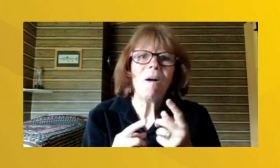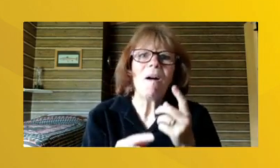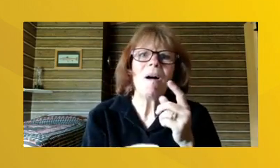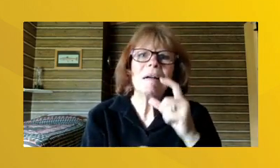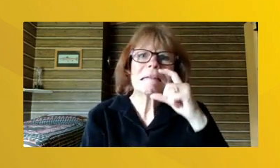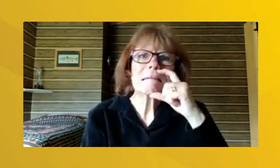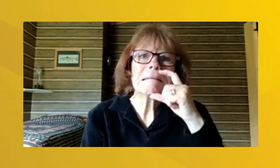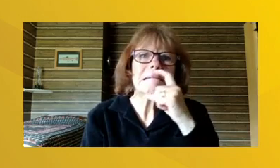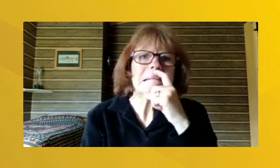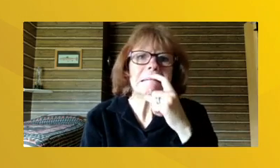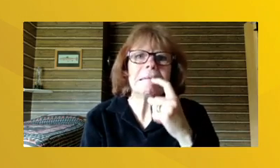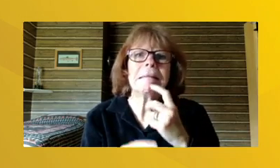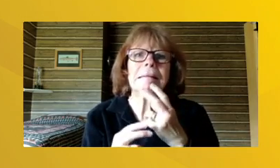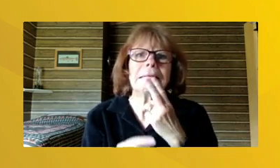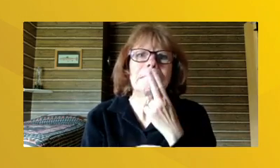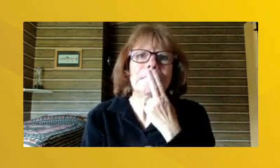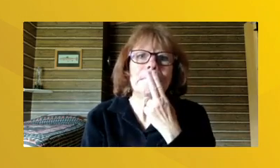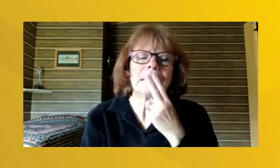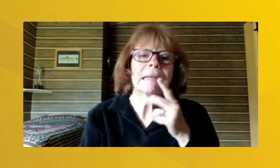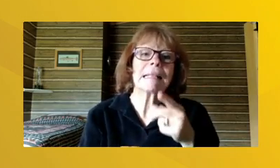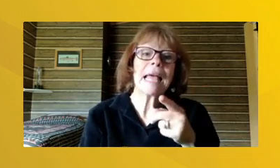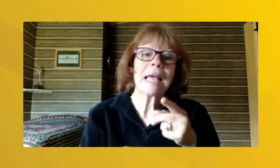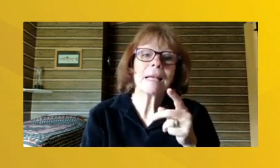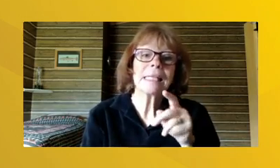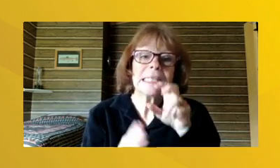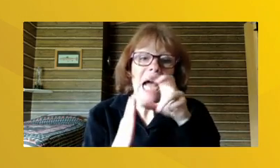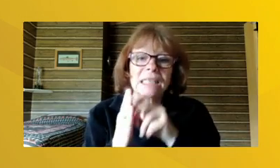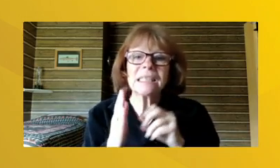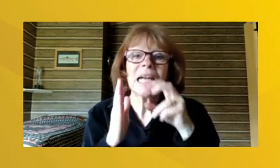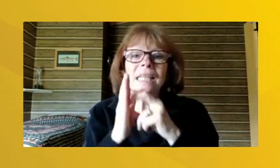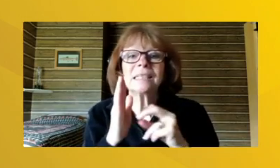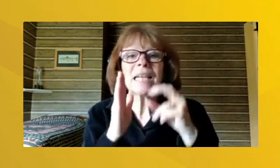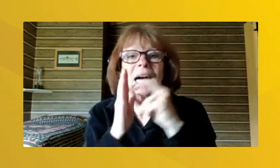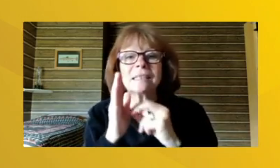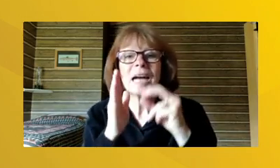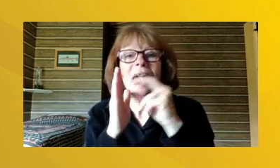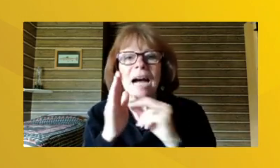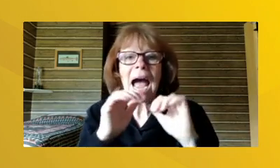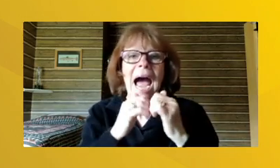They use those to dig all of those tunnels and chambers underground. And that is where they live. Wow.